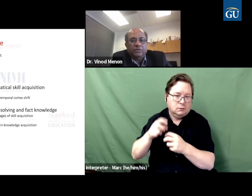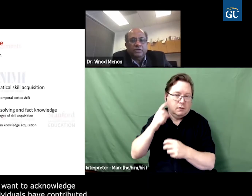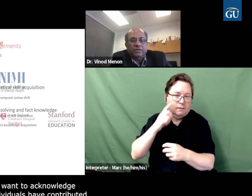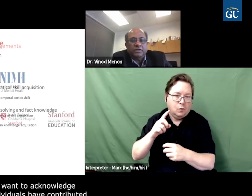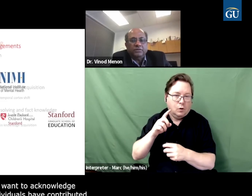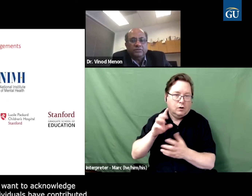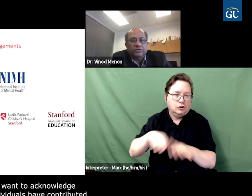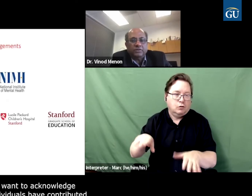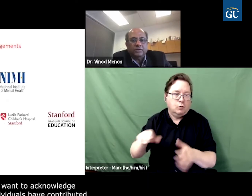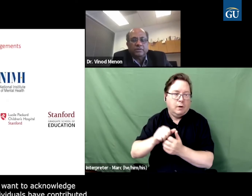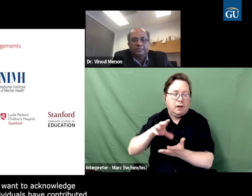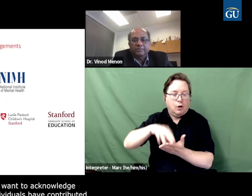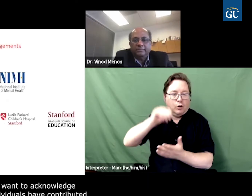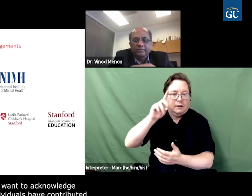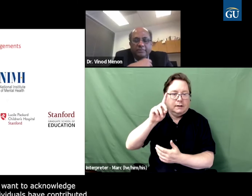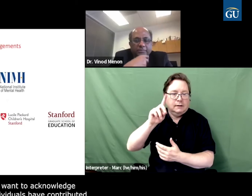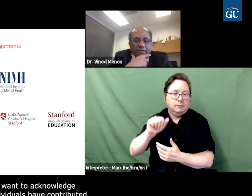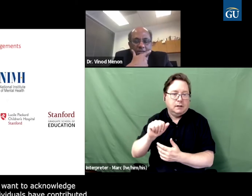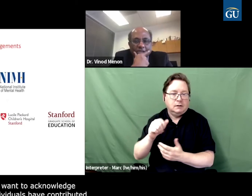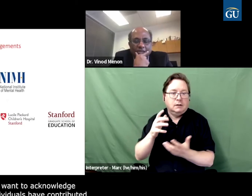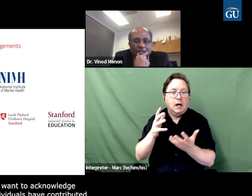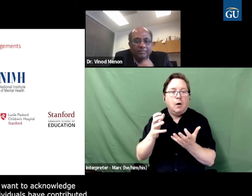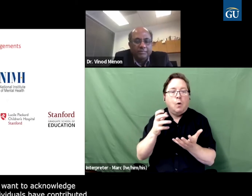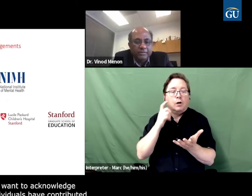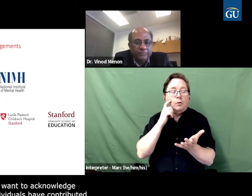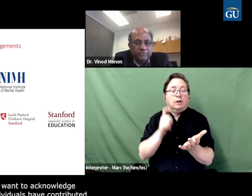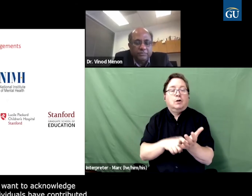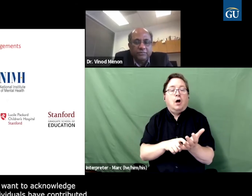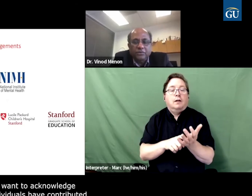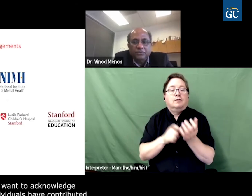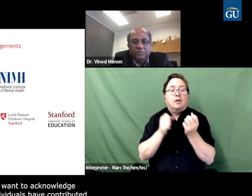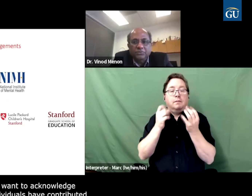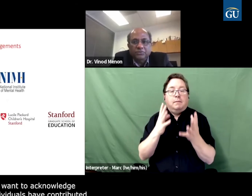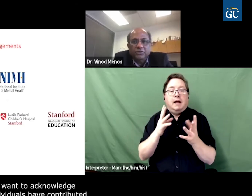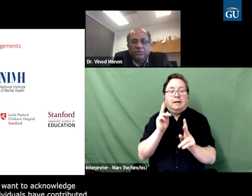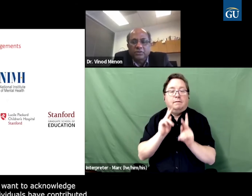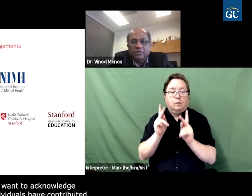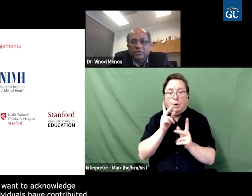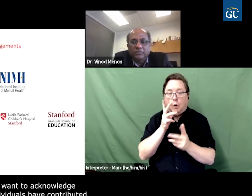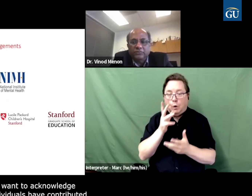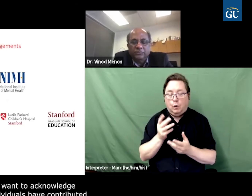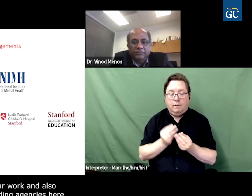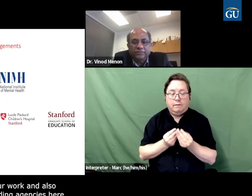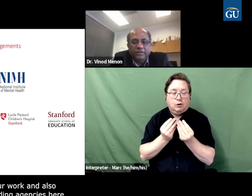and i just want to acknowledge the many